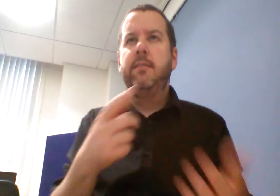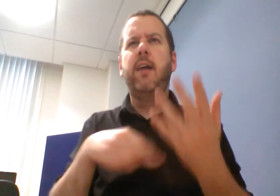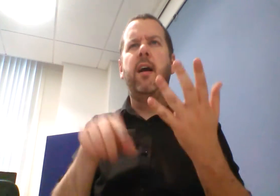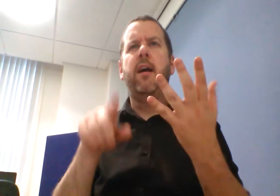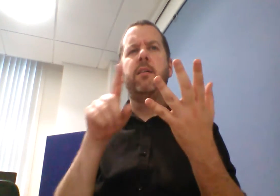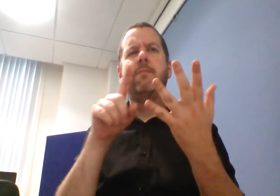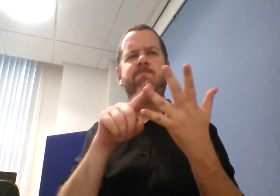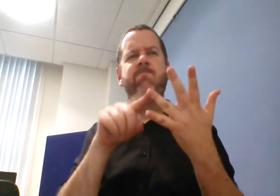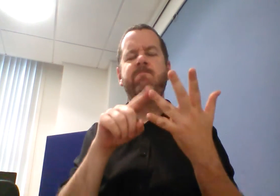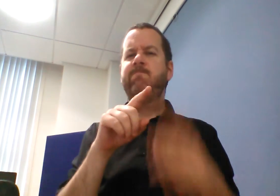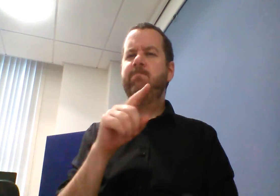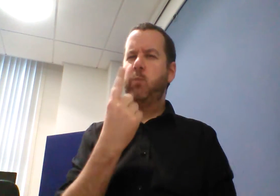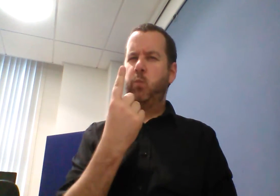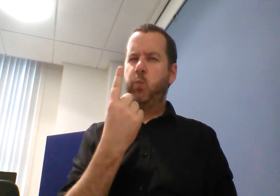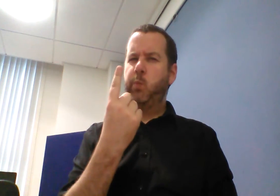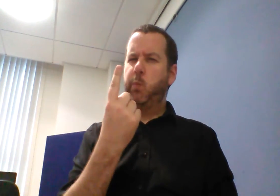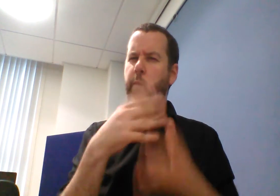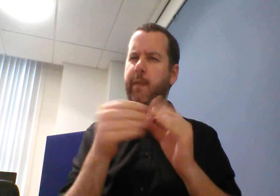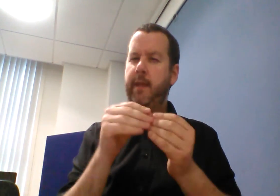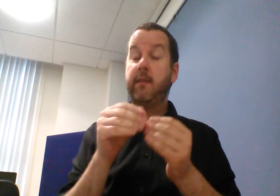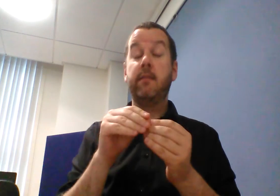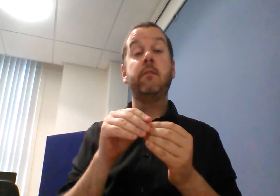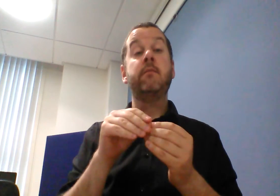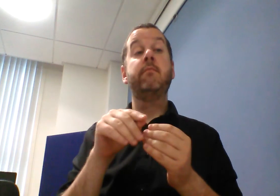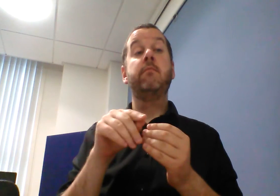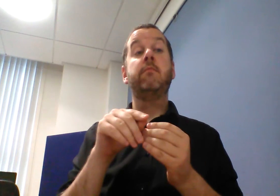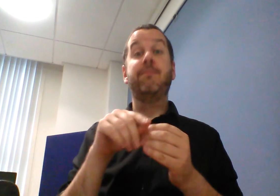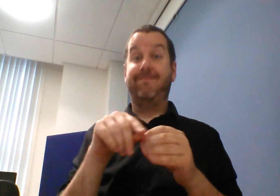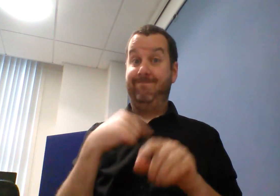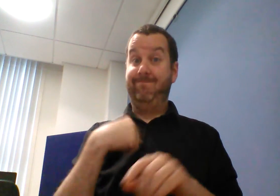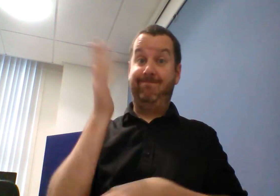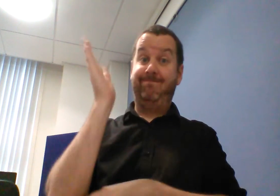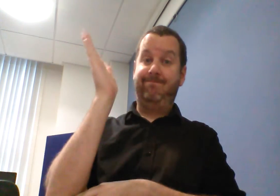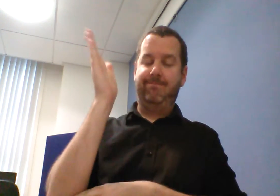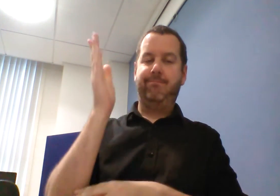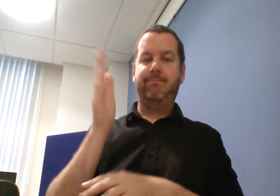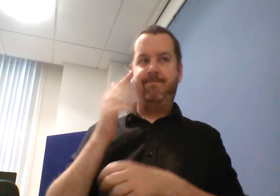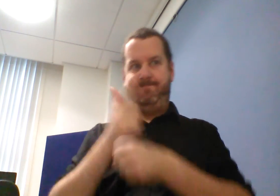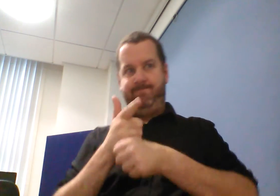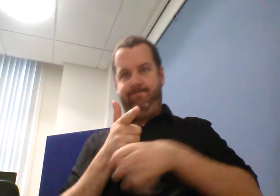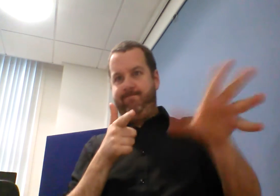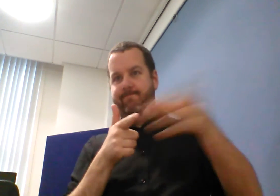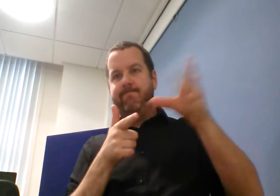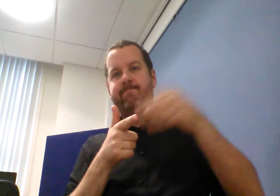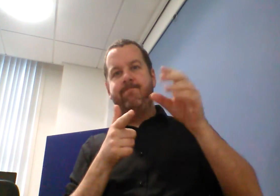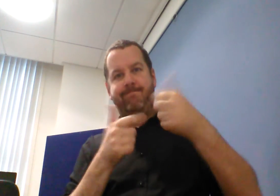And then there was something else. I happened to be able to record the session on video that evening.